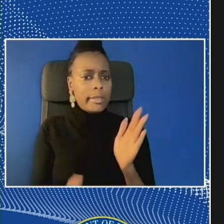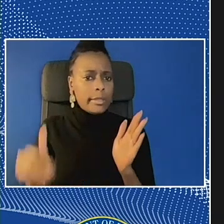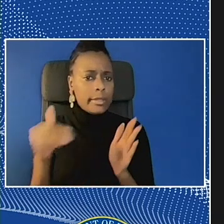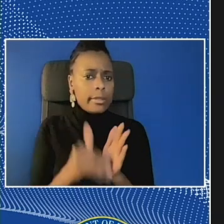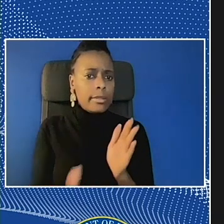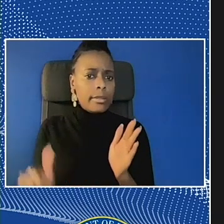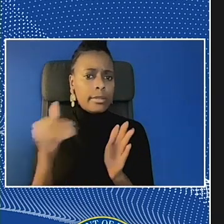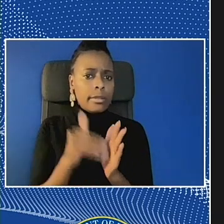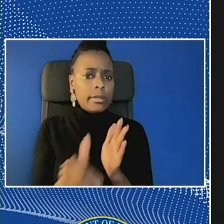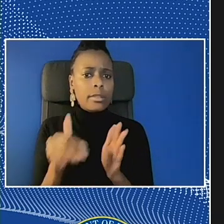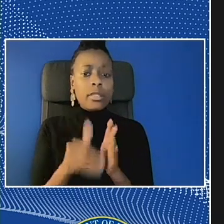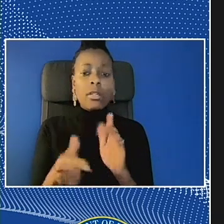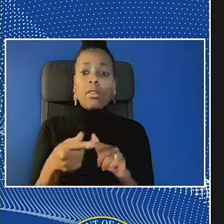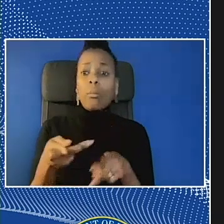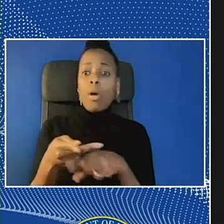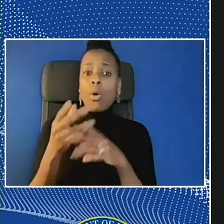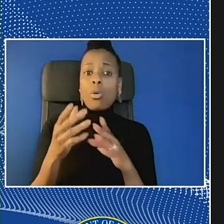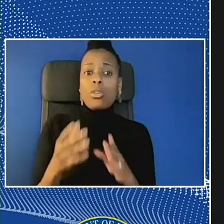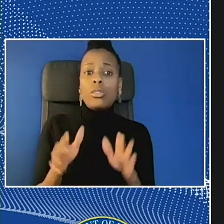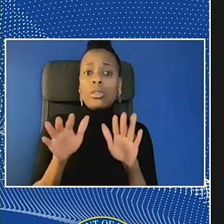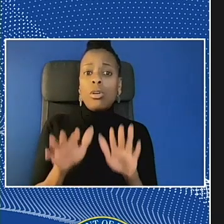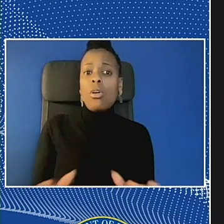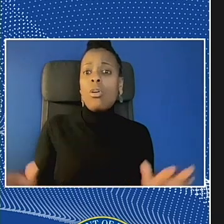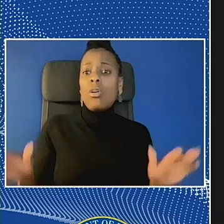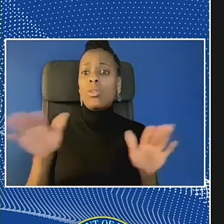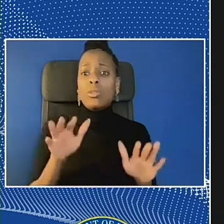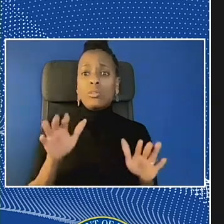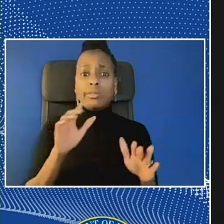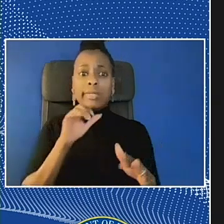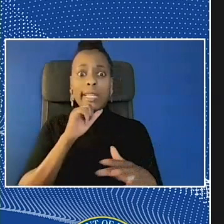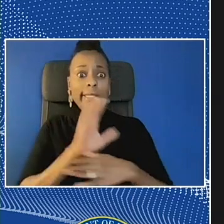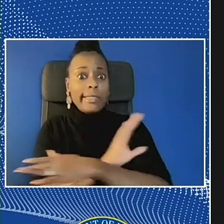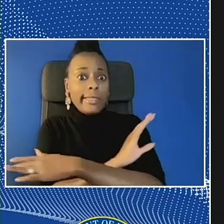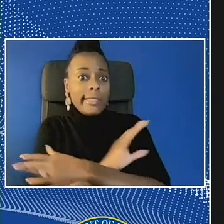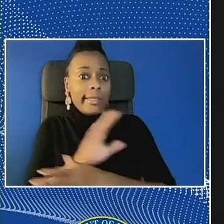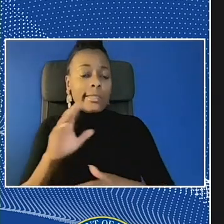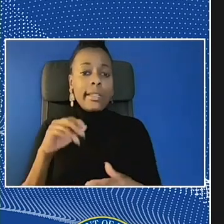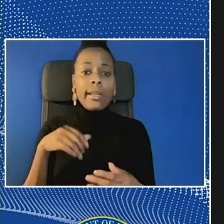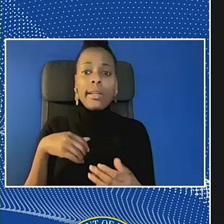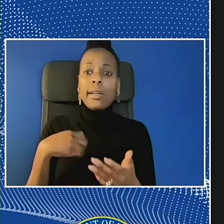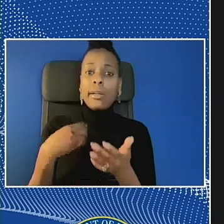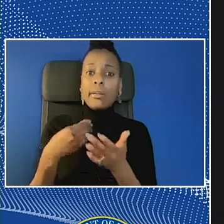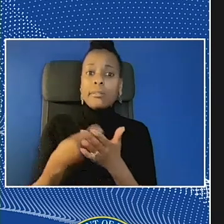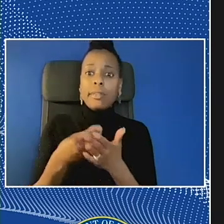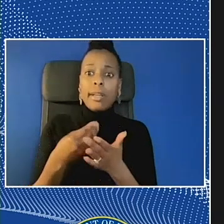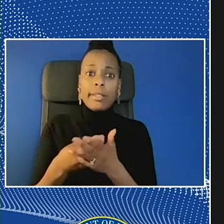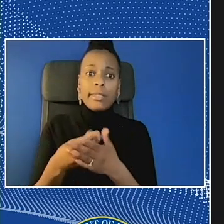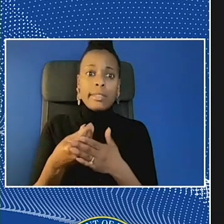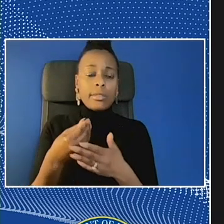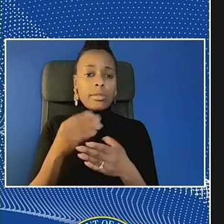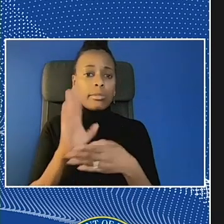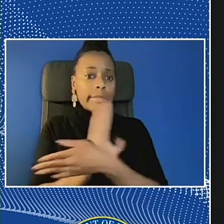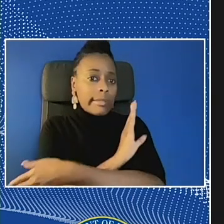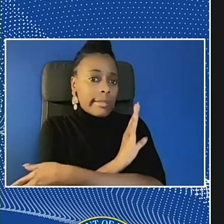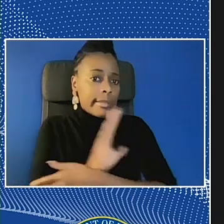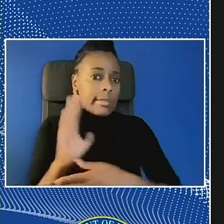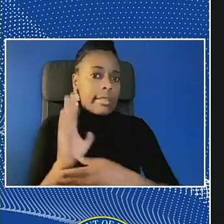know, borrowers across the age spectrum, across the economic spectrum who've tried to do everything right.